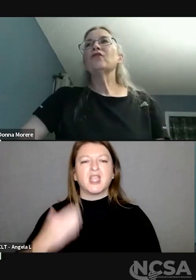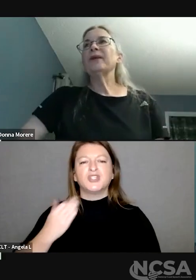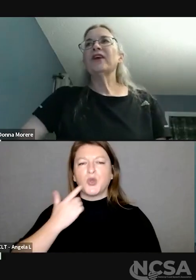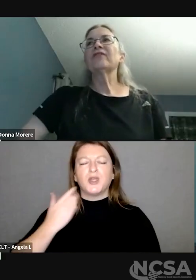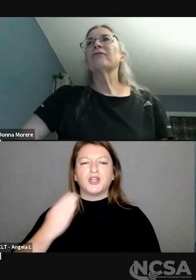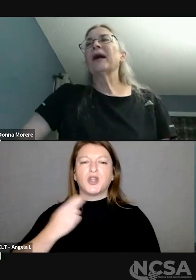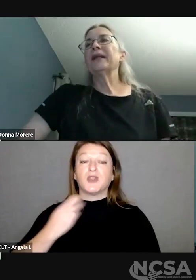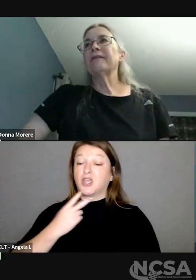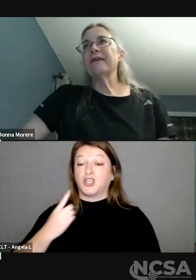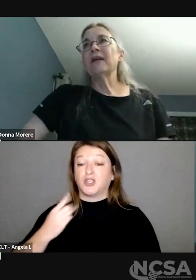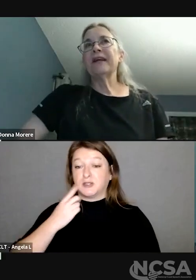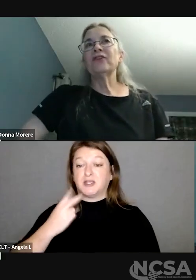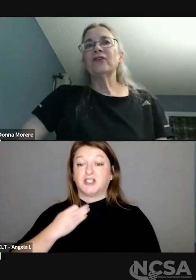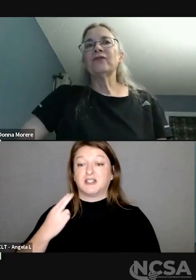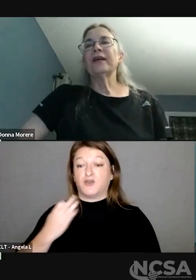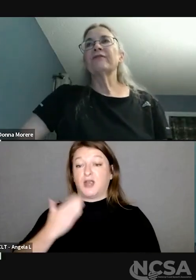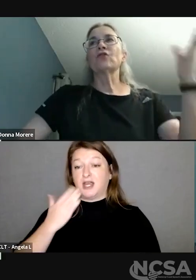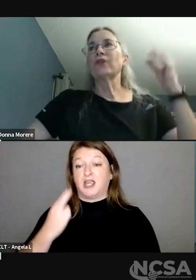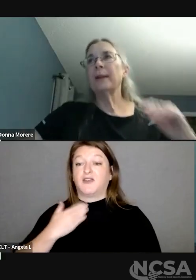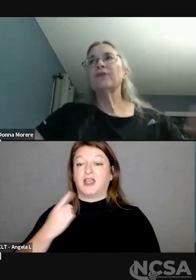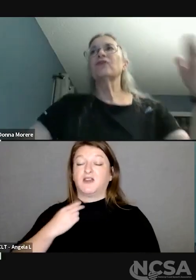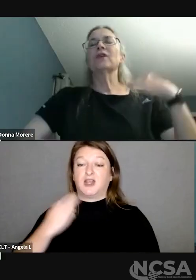So we know that Cued Speech has a variety of advantages for deaf children, and I'm just